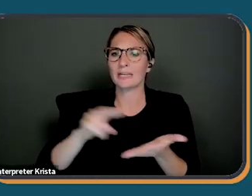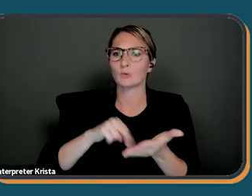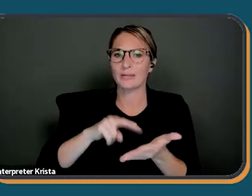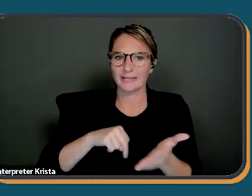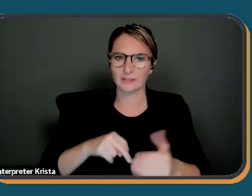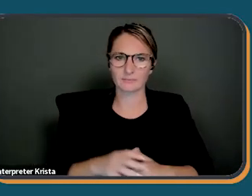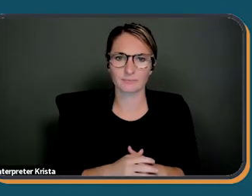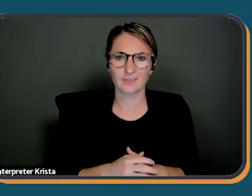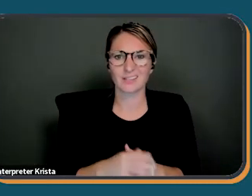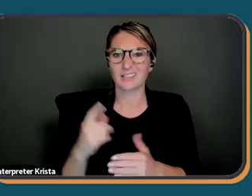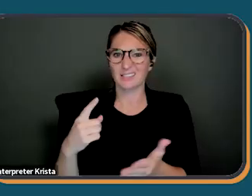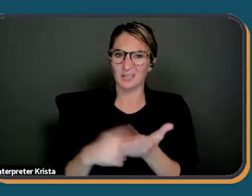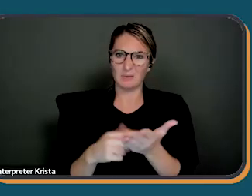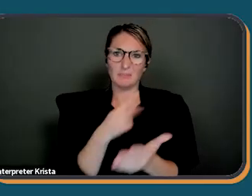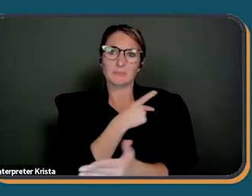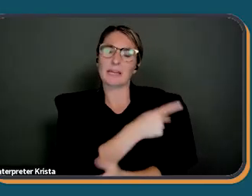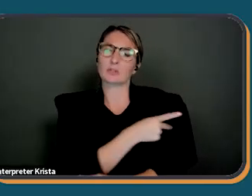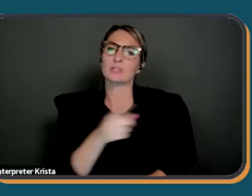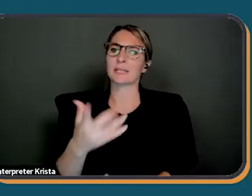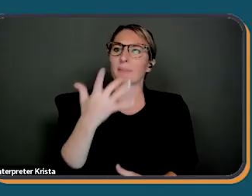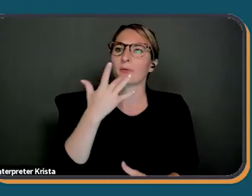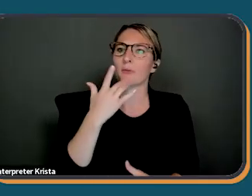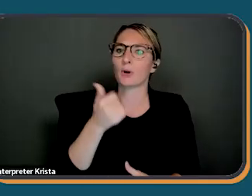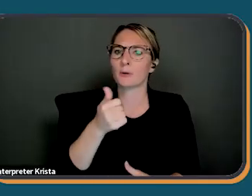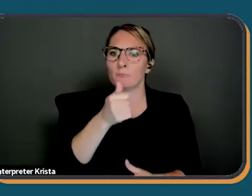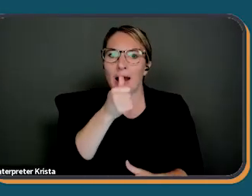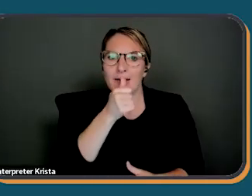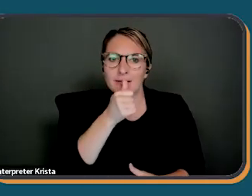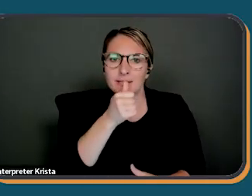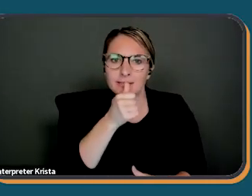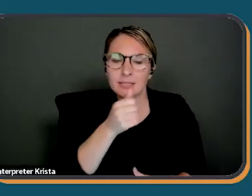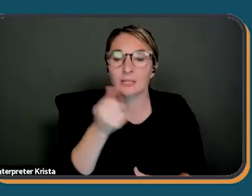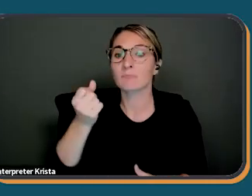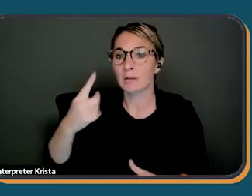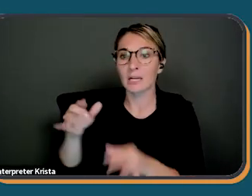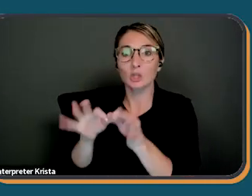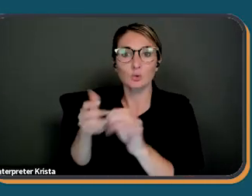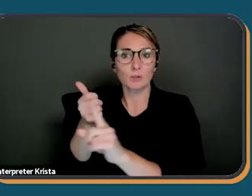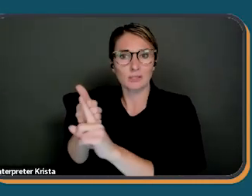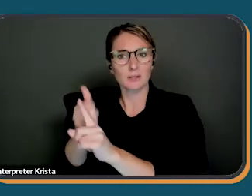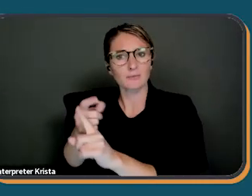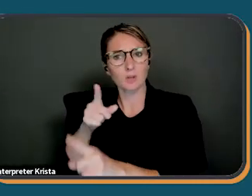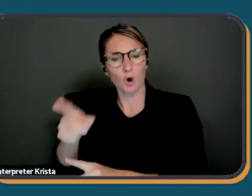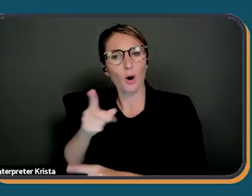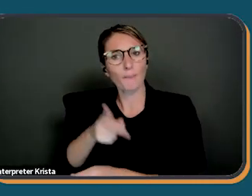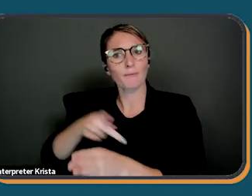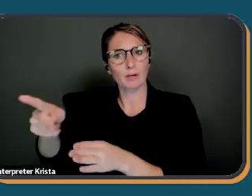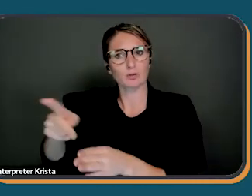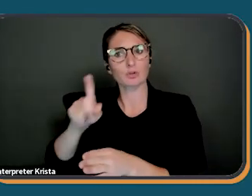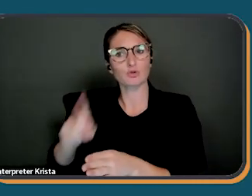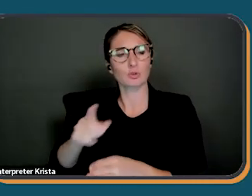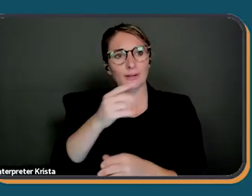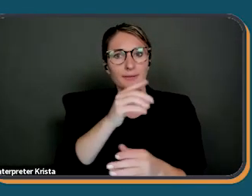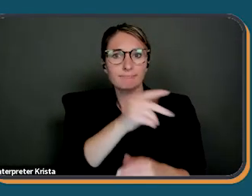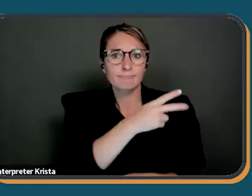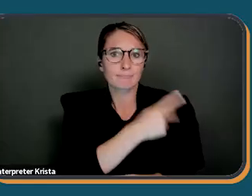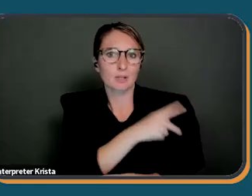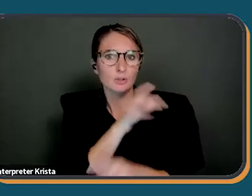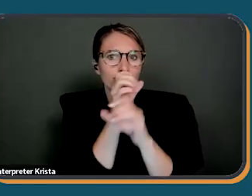information about their bodies through an interpreter. As much as interpreters are professionals who should adhere to patient privacy